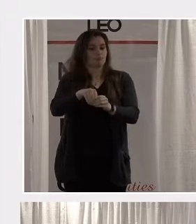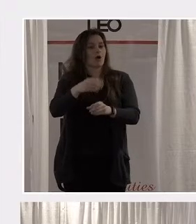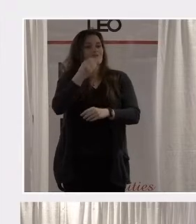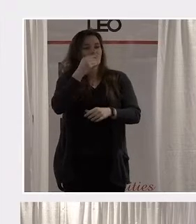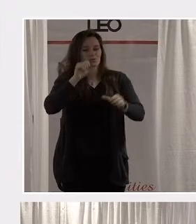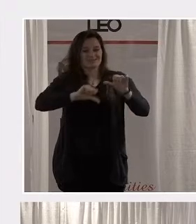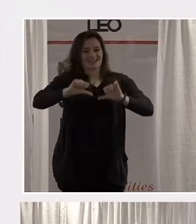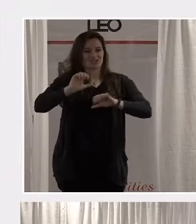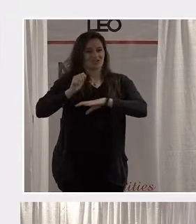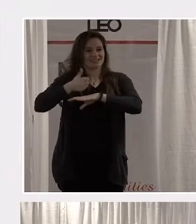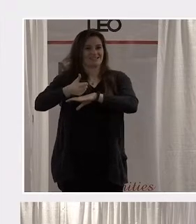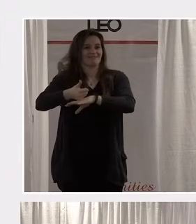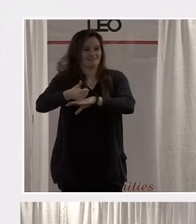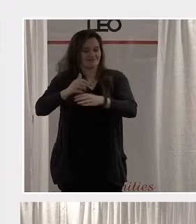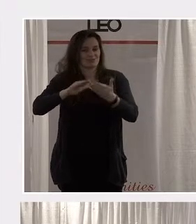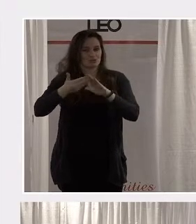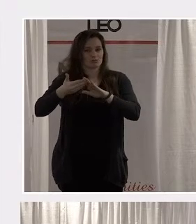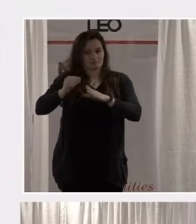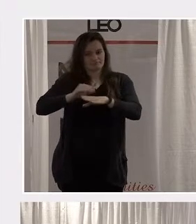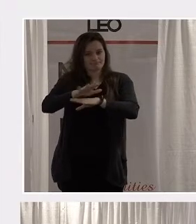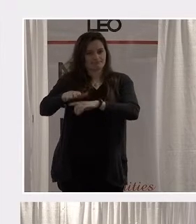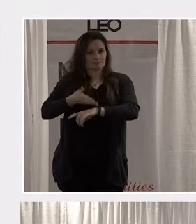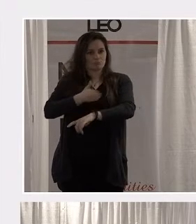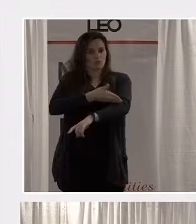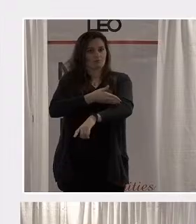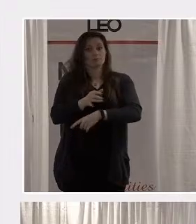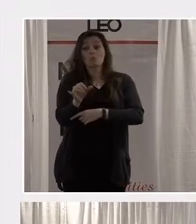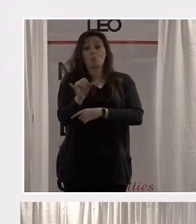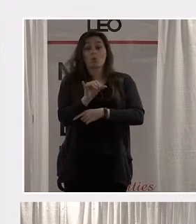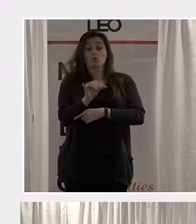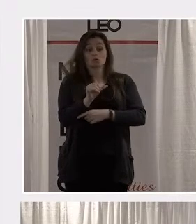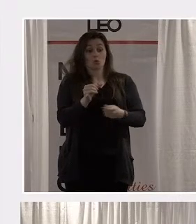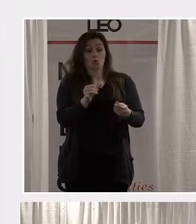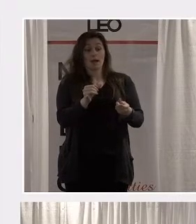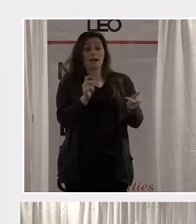AND SHE AIMS TO INSPIRE UNDER REPRESENTED COMMUNITIES,